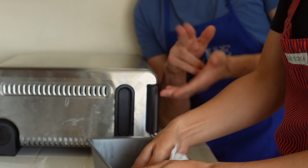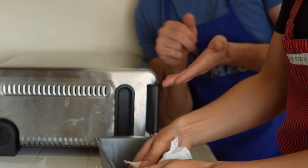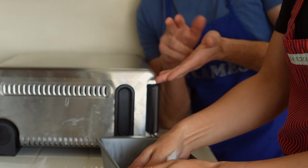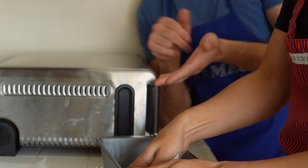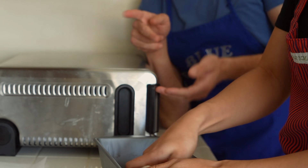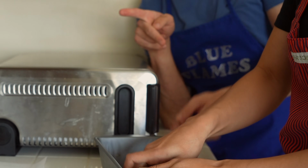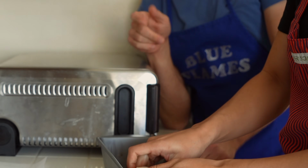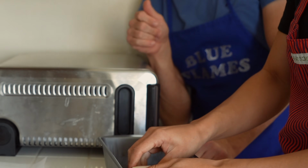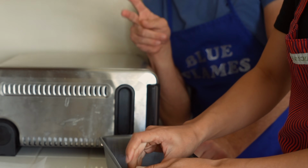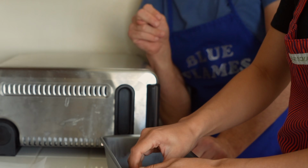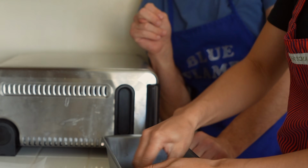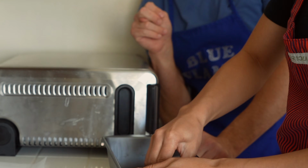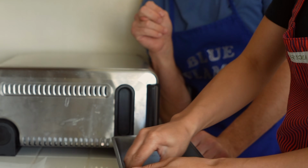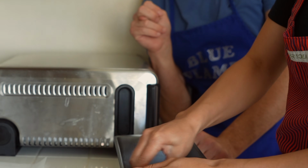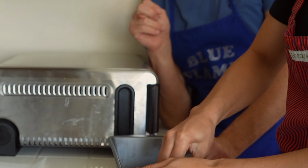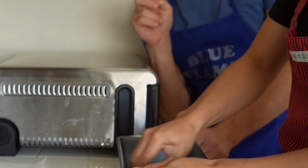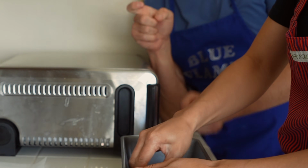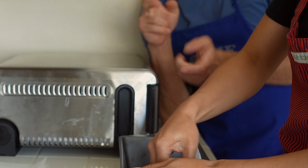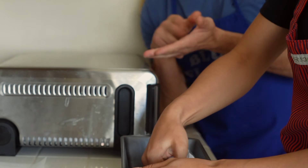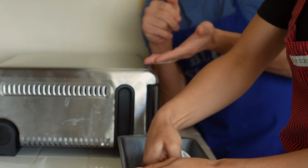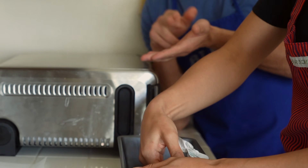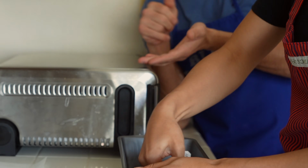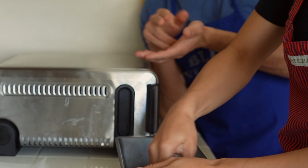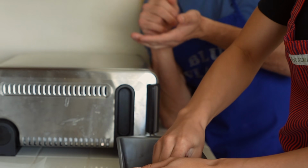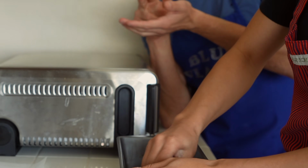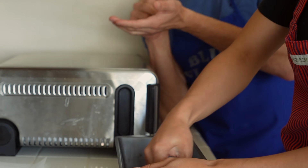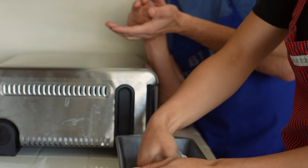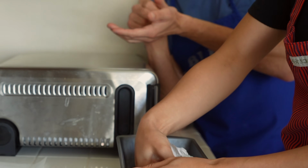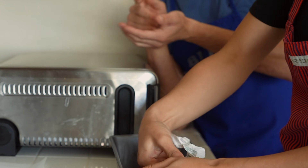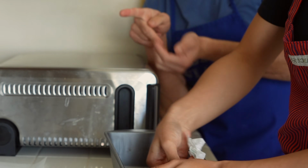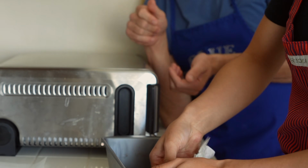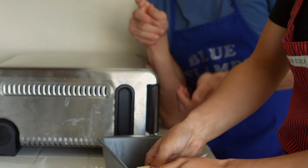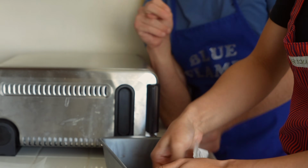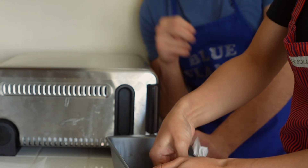butter the pan needs butter in the pan